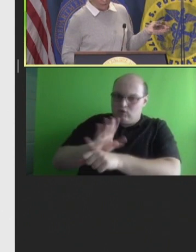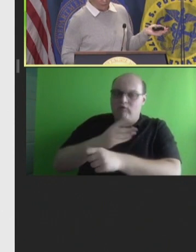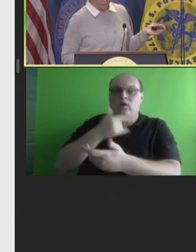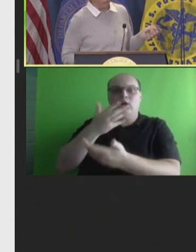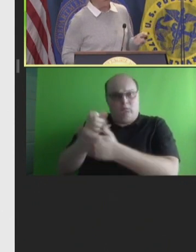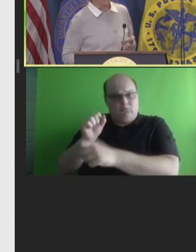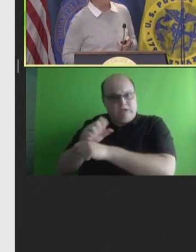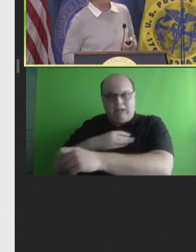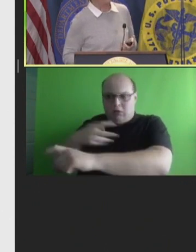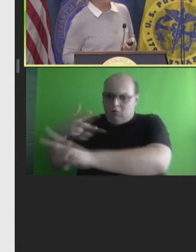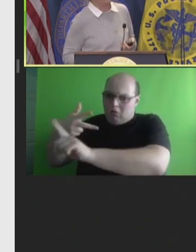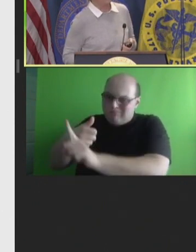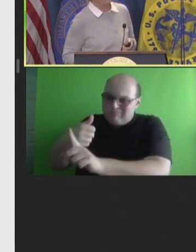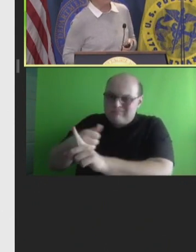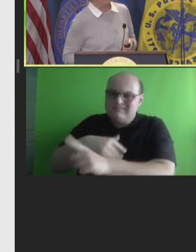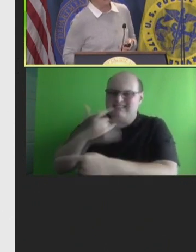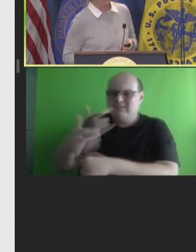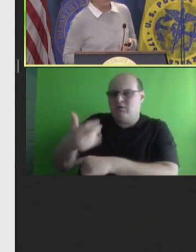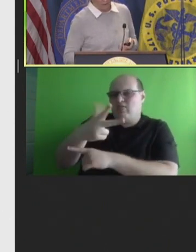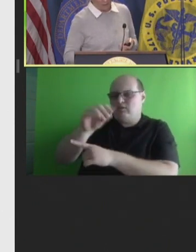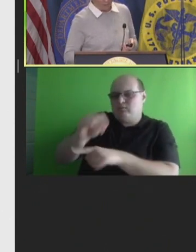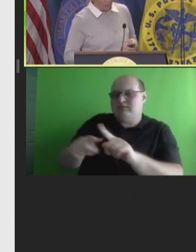to improve. We still have that 3 percent difference with MMR.